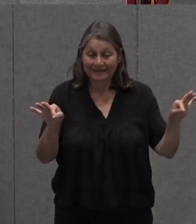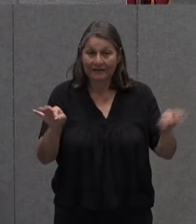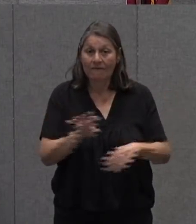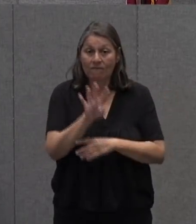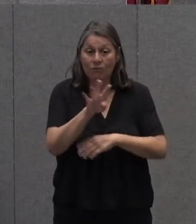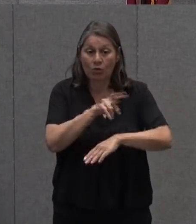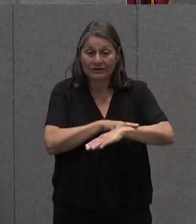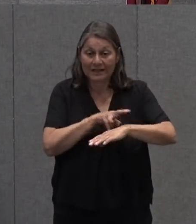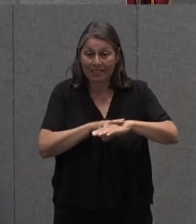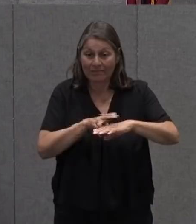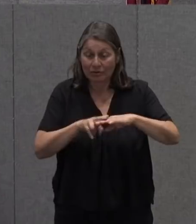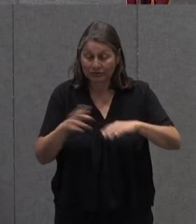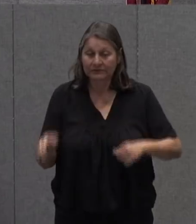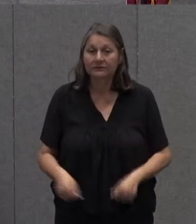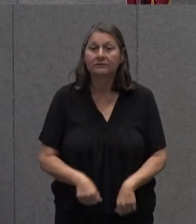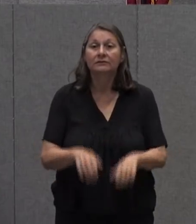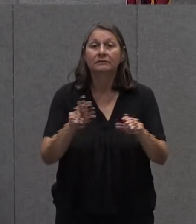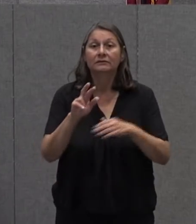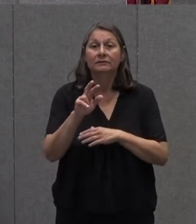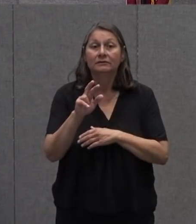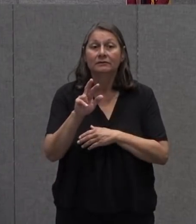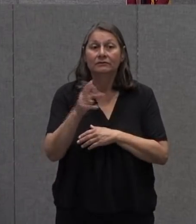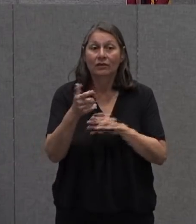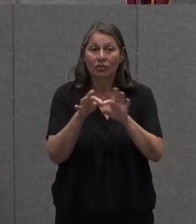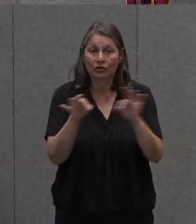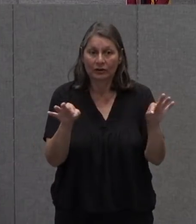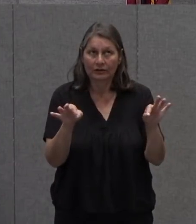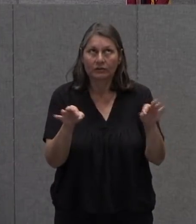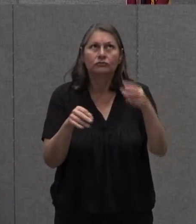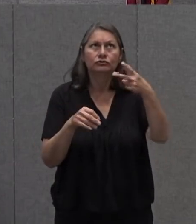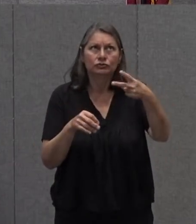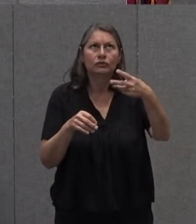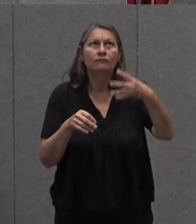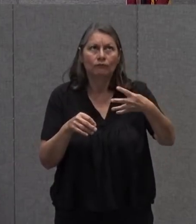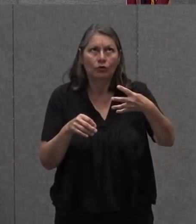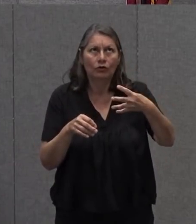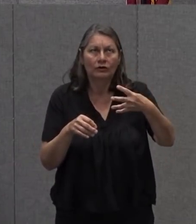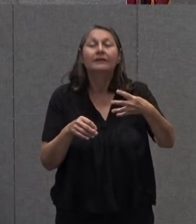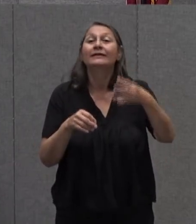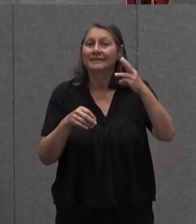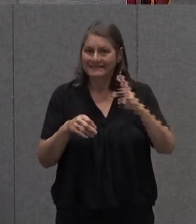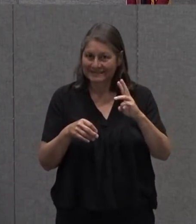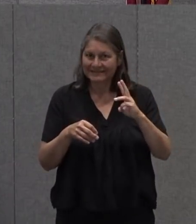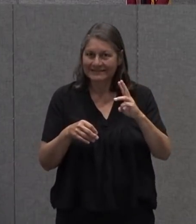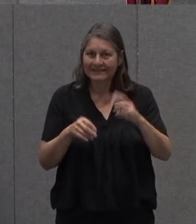Third line has six. Oops, is that right, two, yeah. Third line has six. Fourth line has eight.